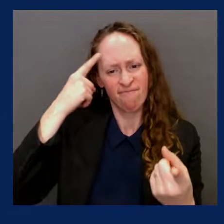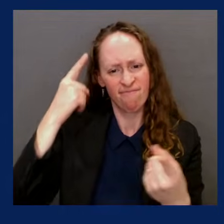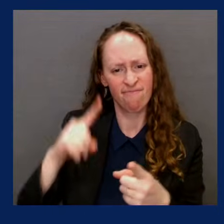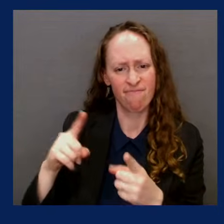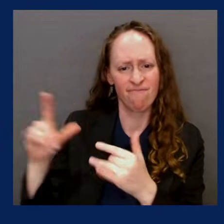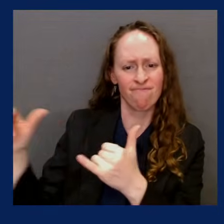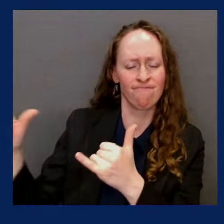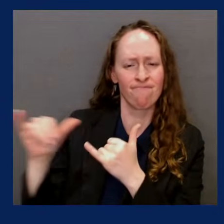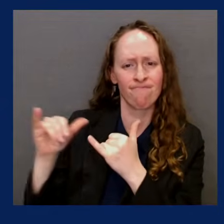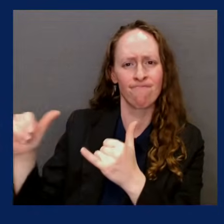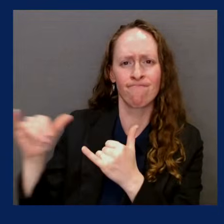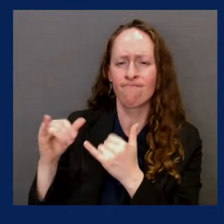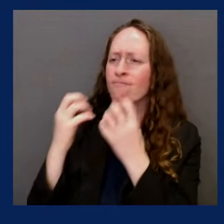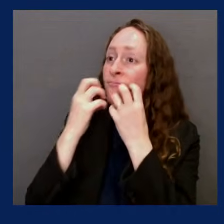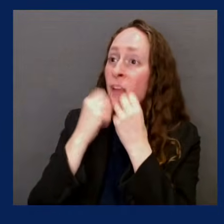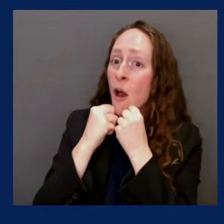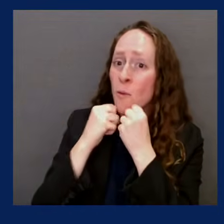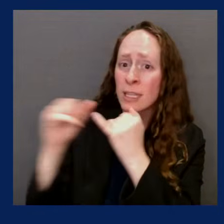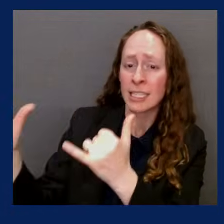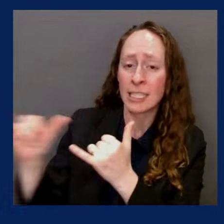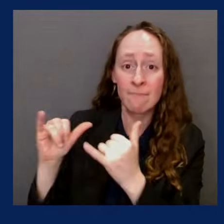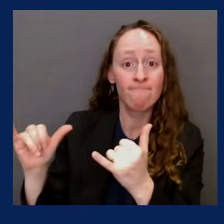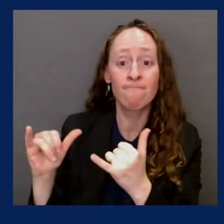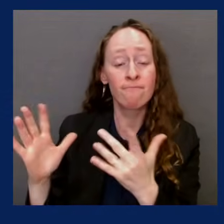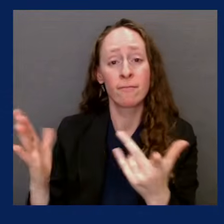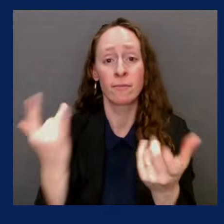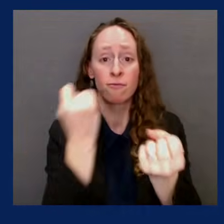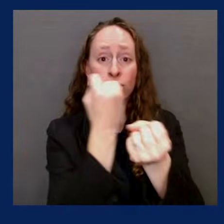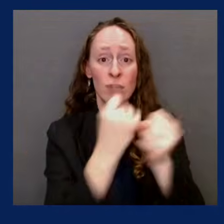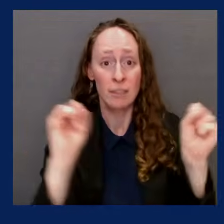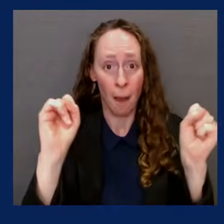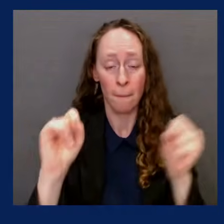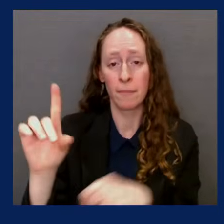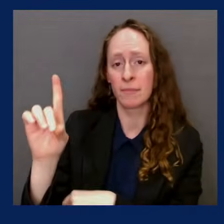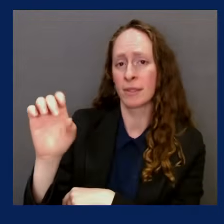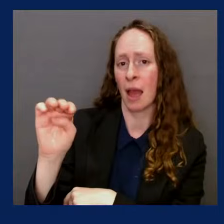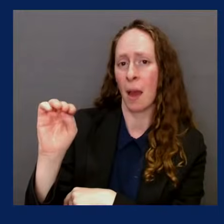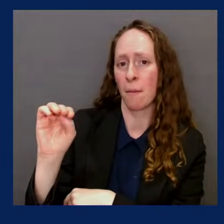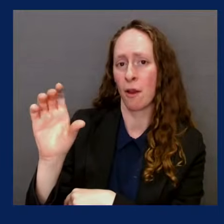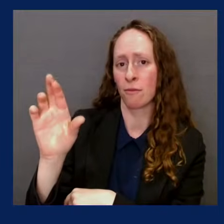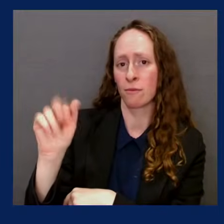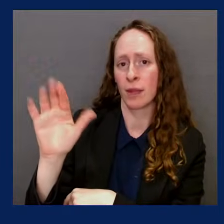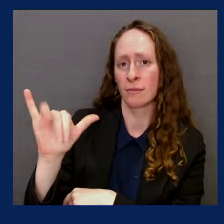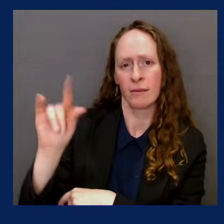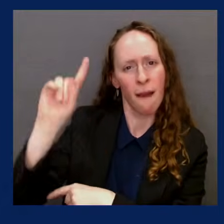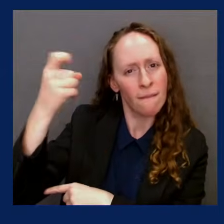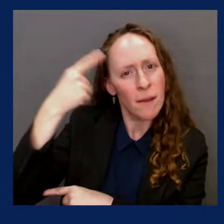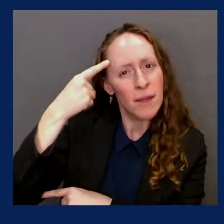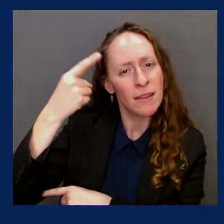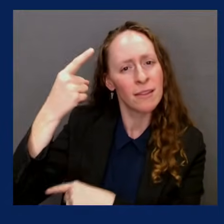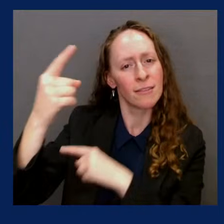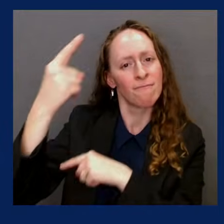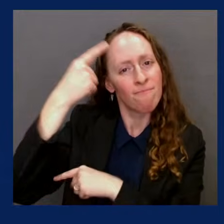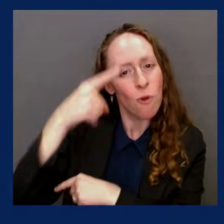a belief in opportunity, a determination to build a more prosperous and more peaceful world.